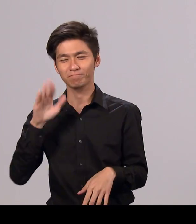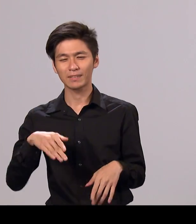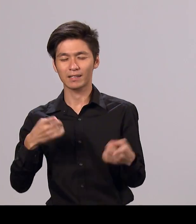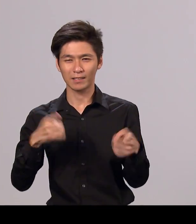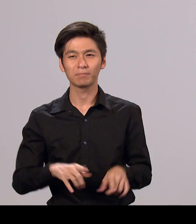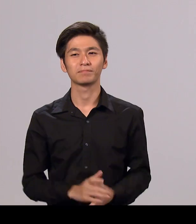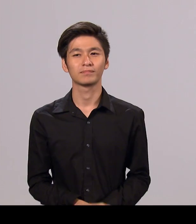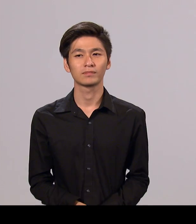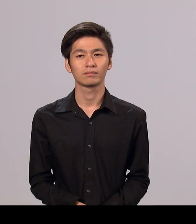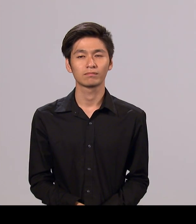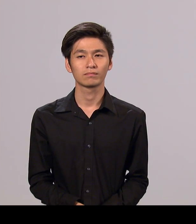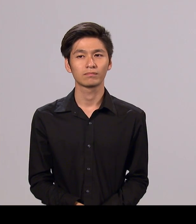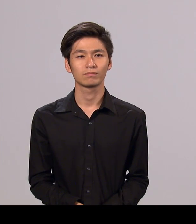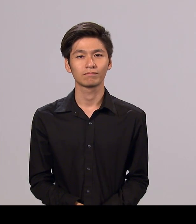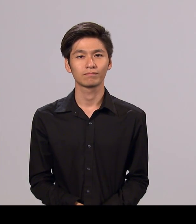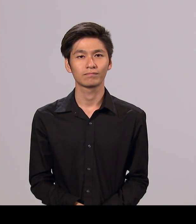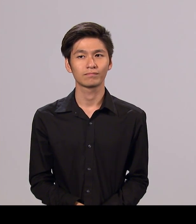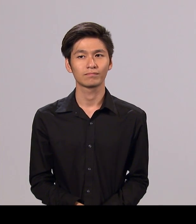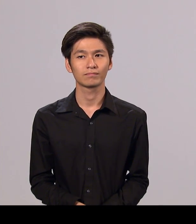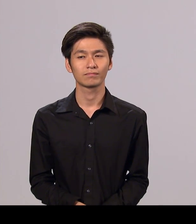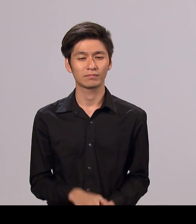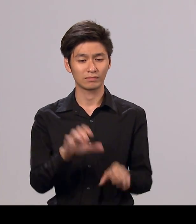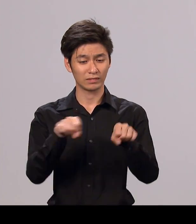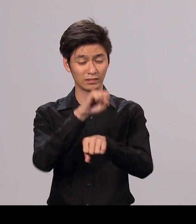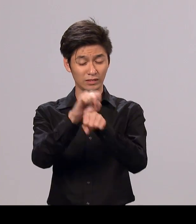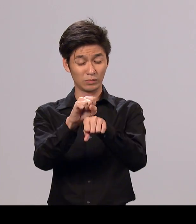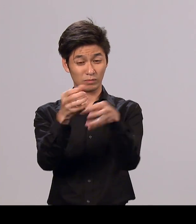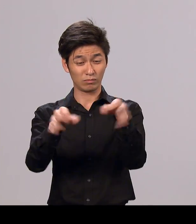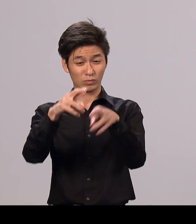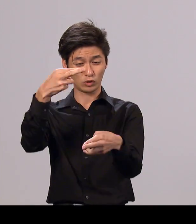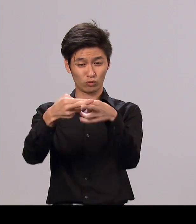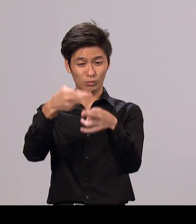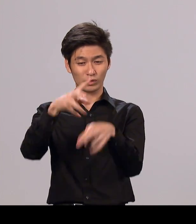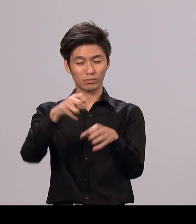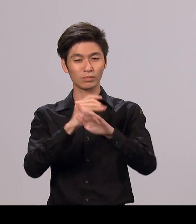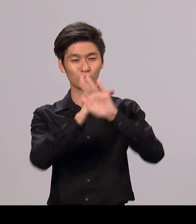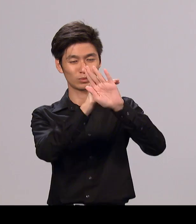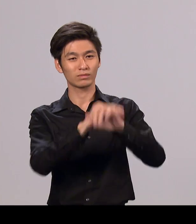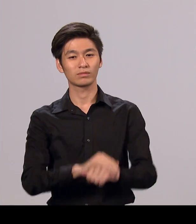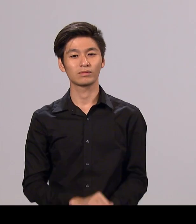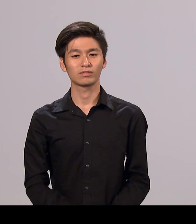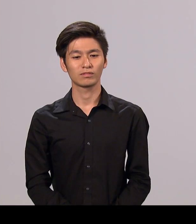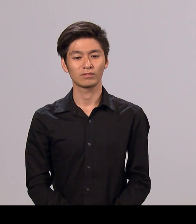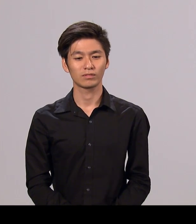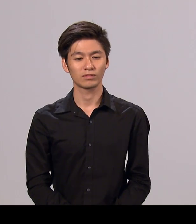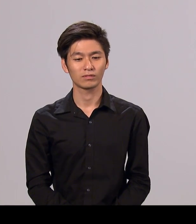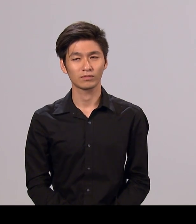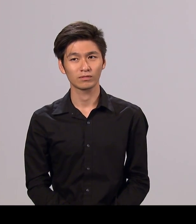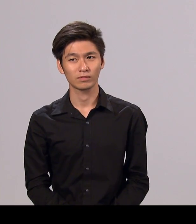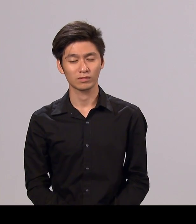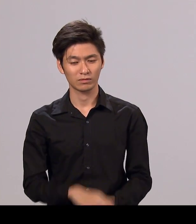Singapore has a reputation to protect, that we have our own independent, carefully-thought-out stand.